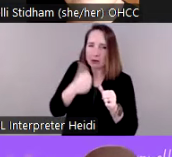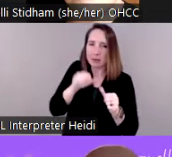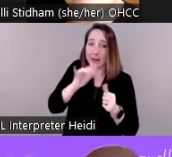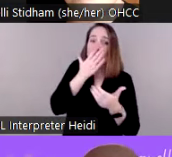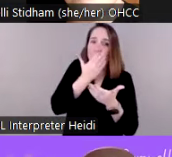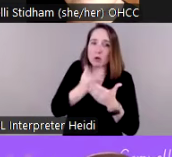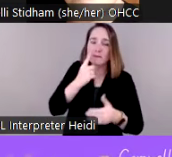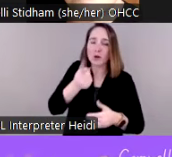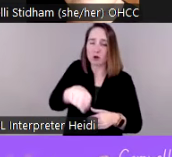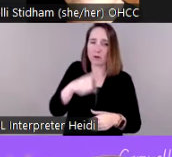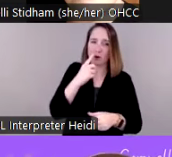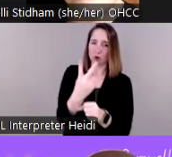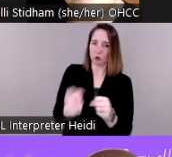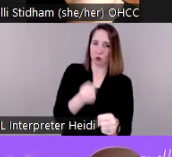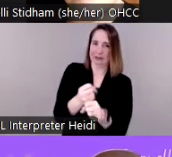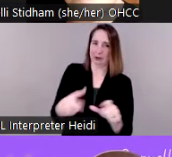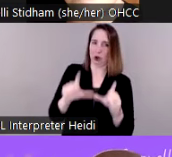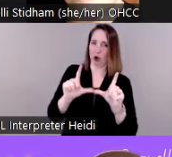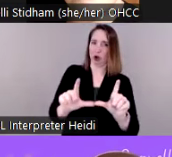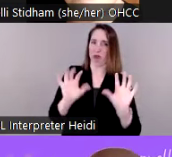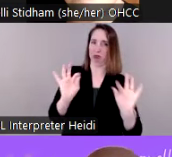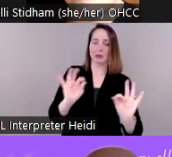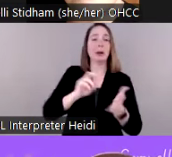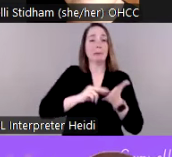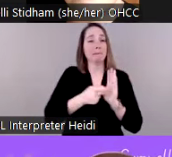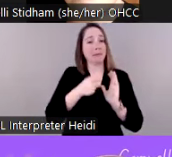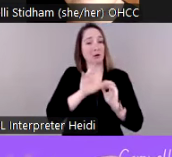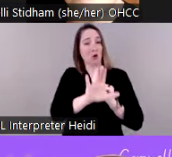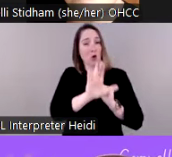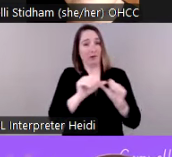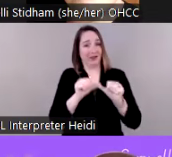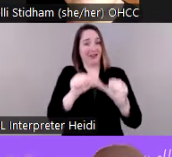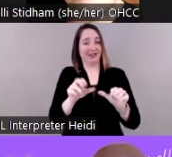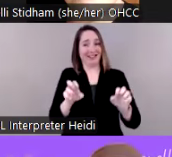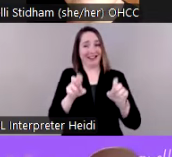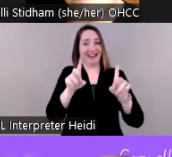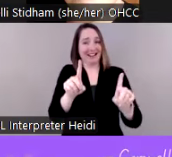you for 2 years. So you would then need